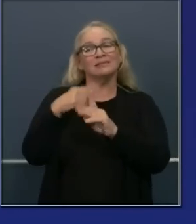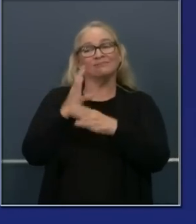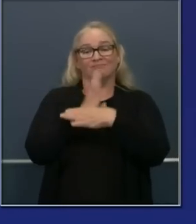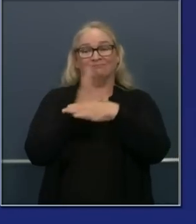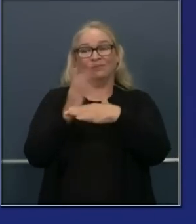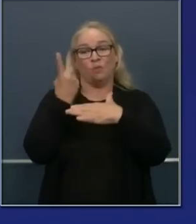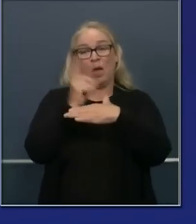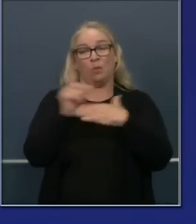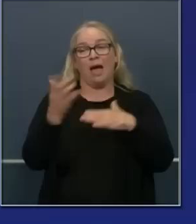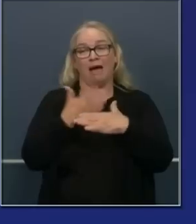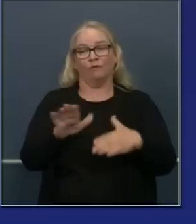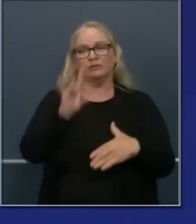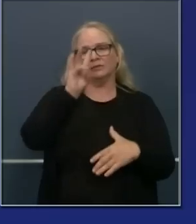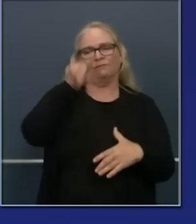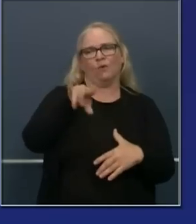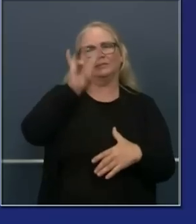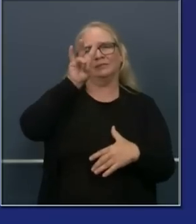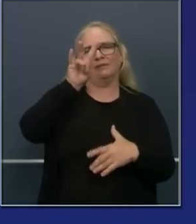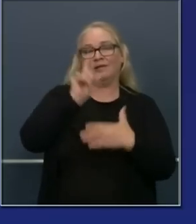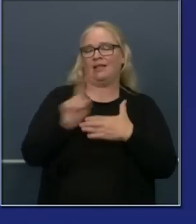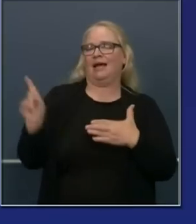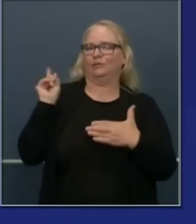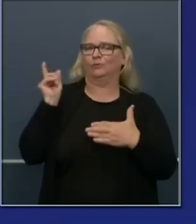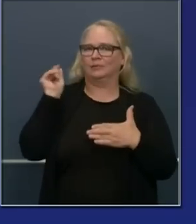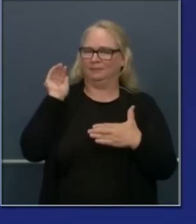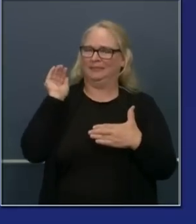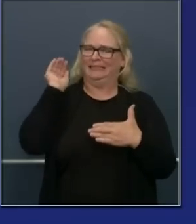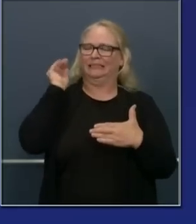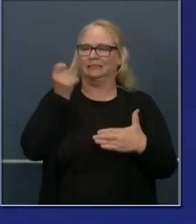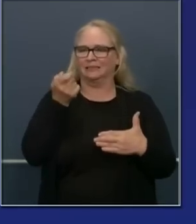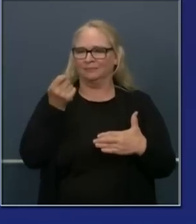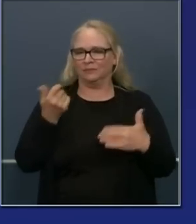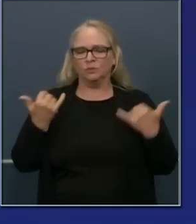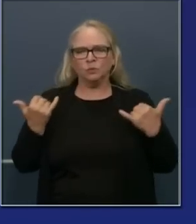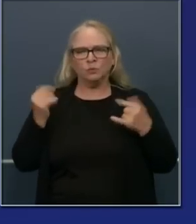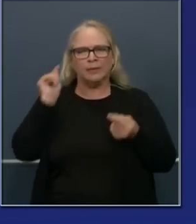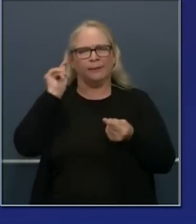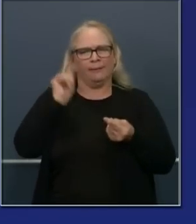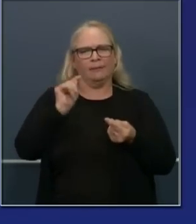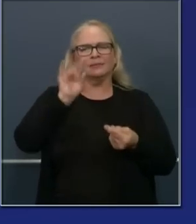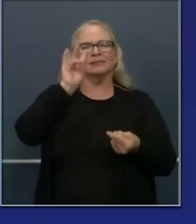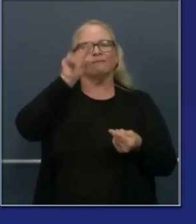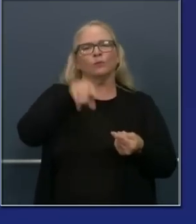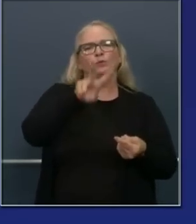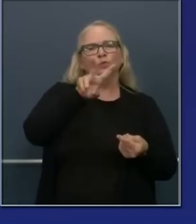THIS TIME LAST WEEK, IT WAS AT OUR SEVEN DAY POSITIVITY AVERAGE LAST WEEK WAS AT 7.7